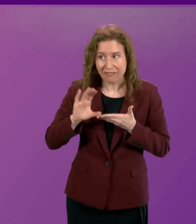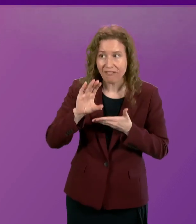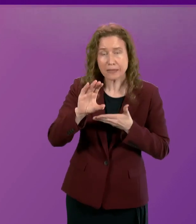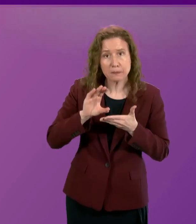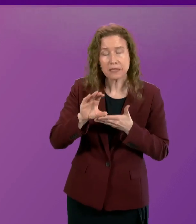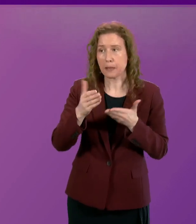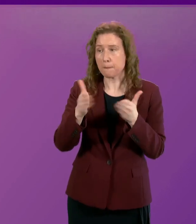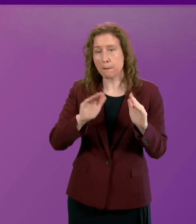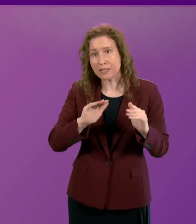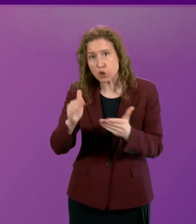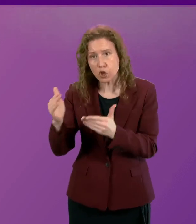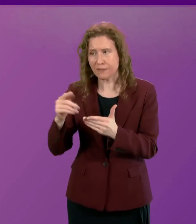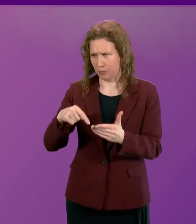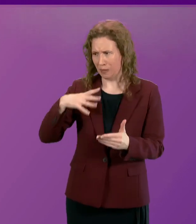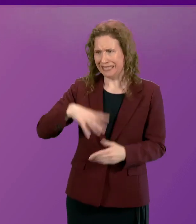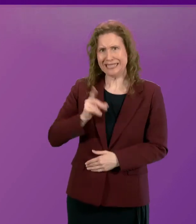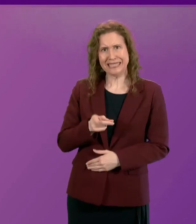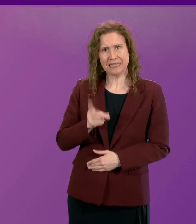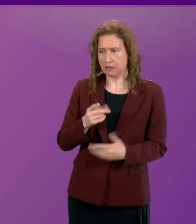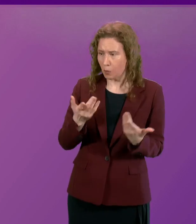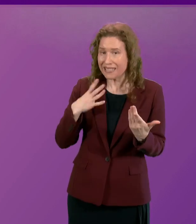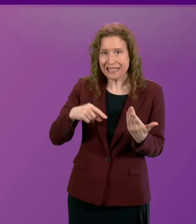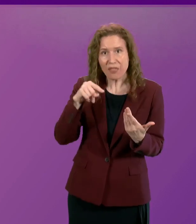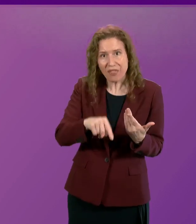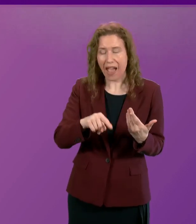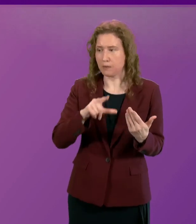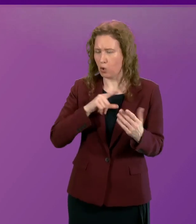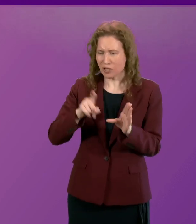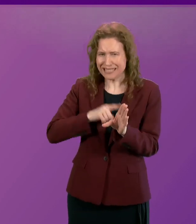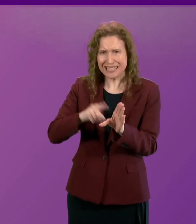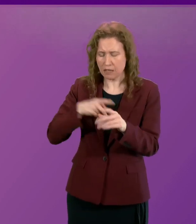public services that is required as a consequence of the years of austerity.